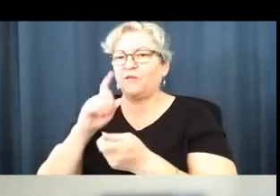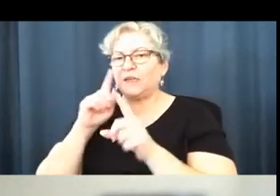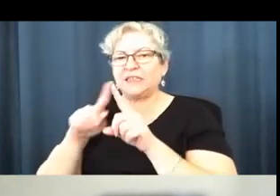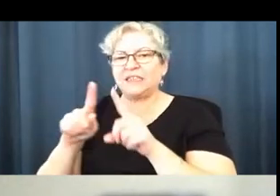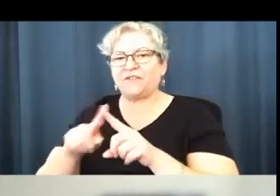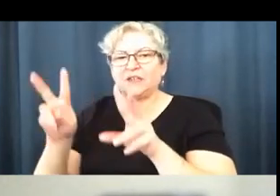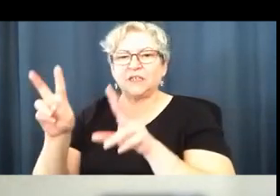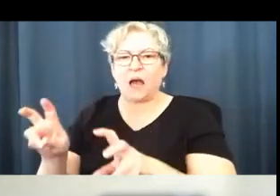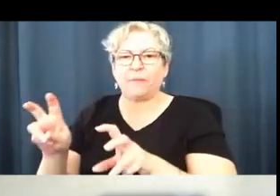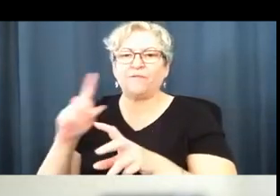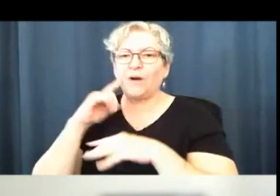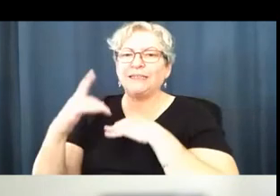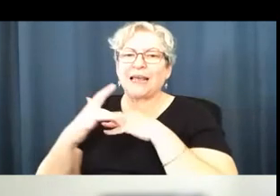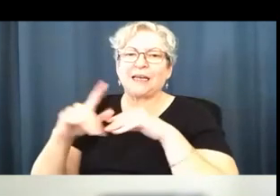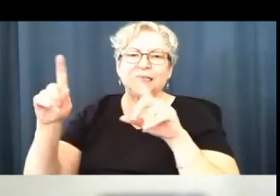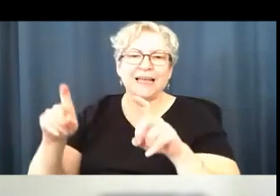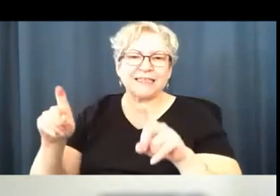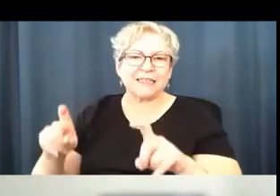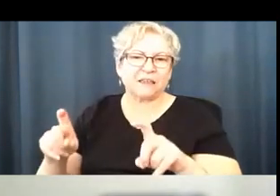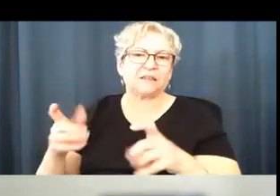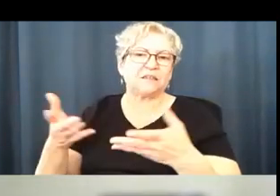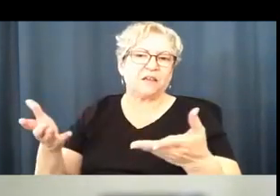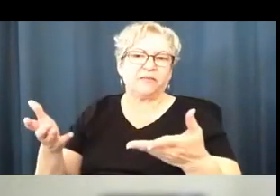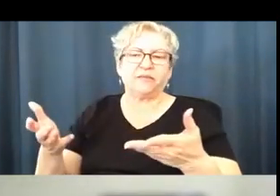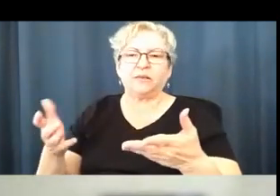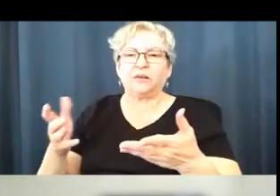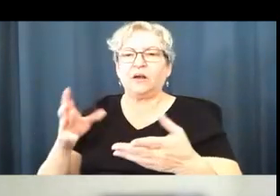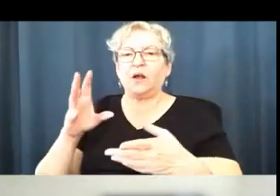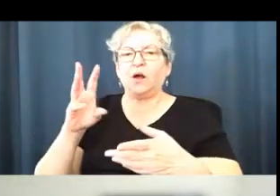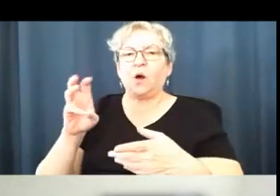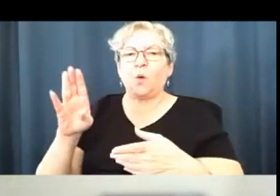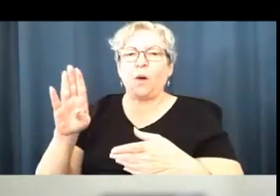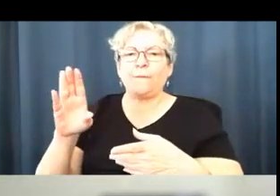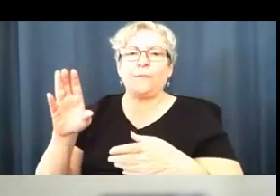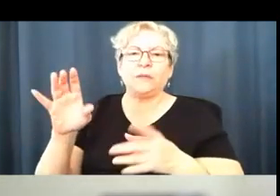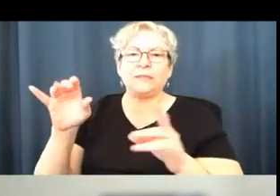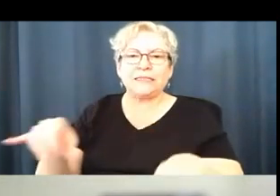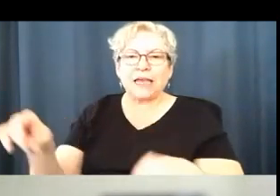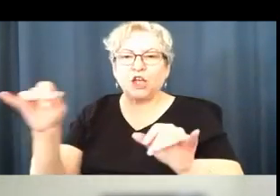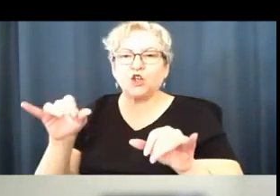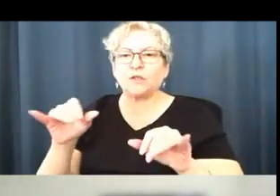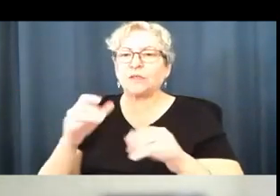Some technical testing stuff, some of the web standards, a lot of the things we didn't have time to look into.